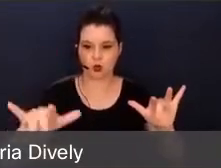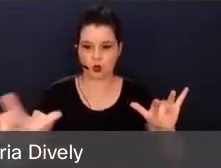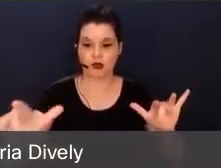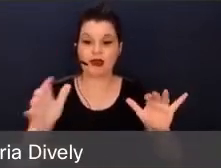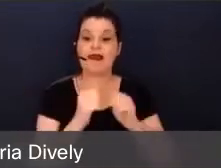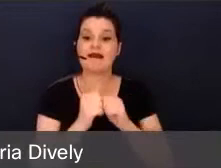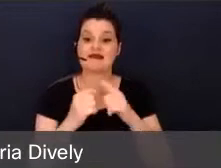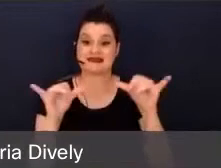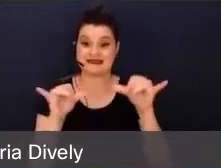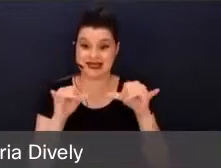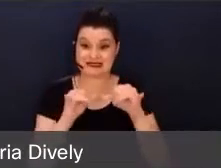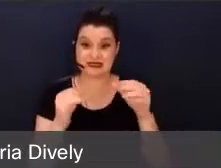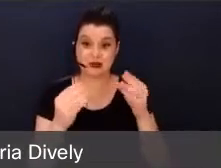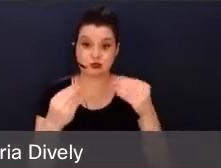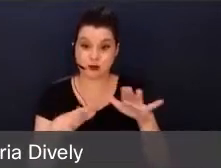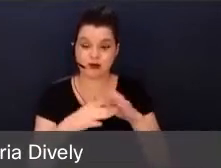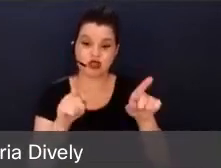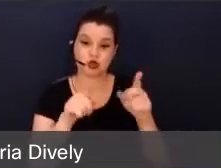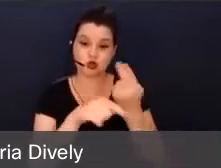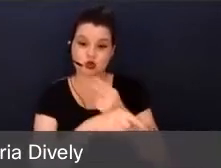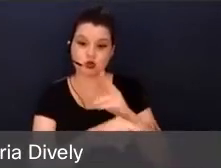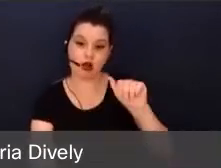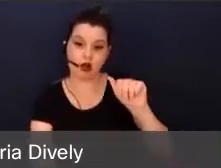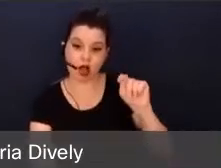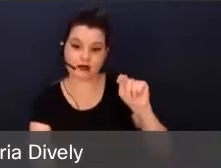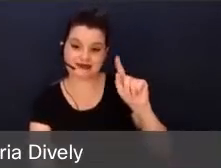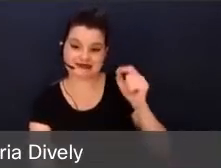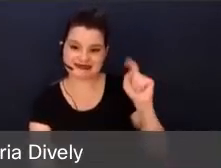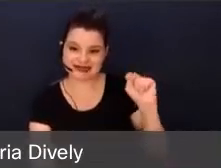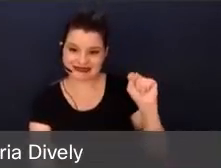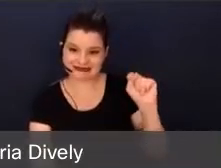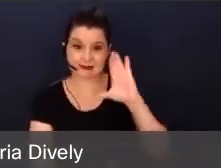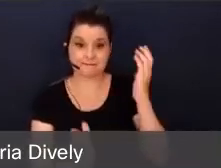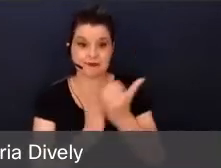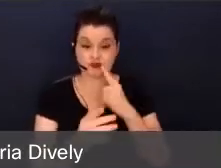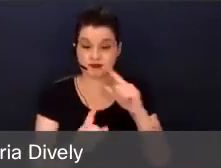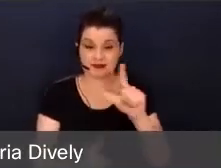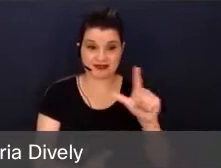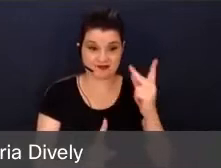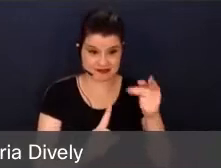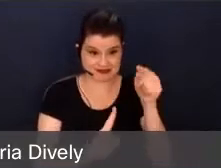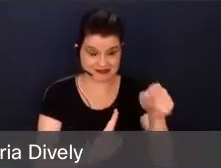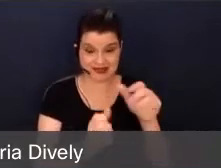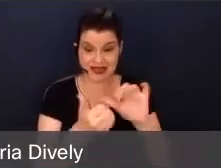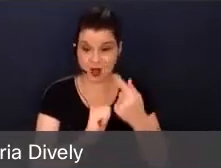properties panel and choose alt text. The picture on the left is a screenshot of showing how this would look.